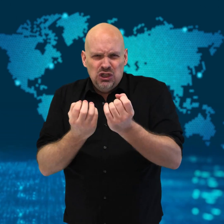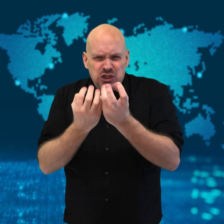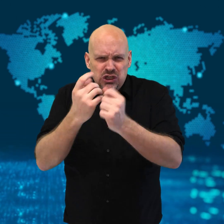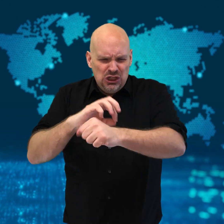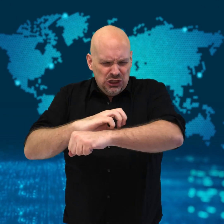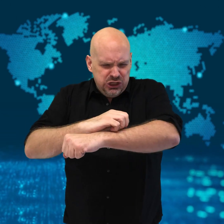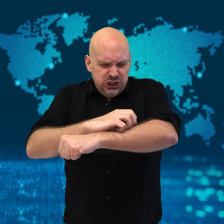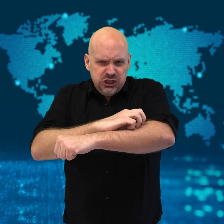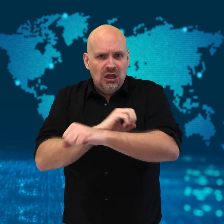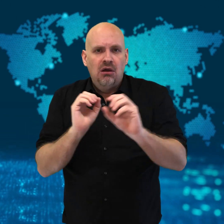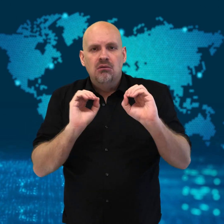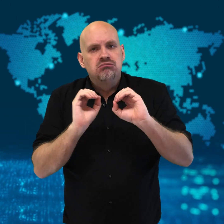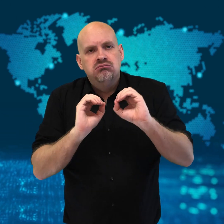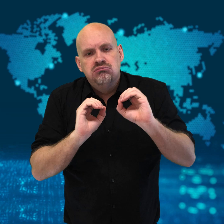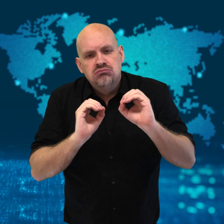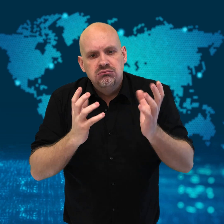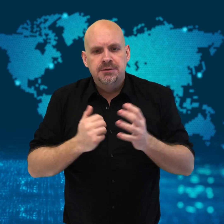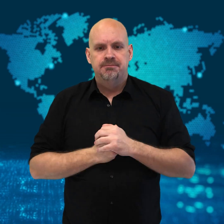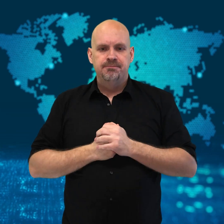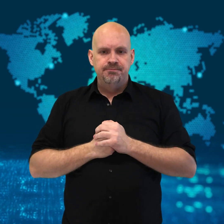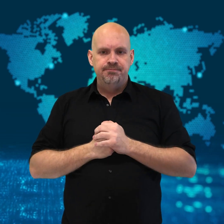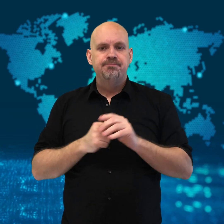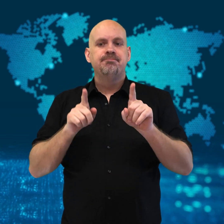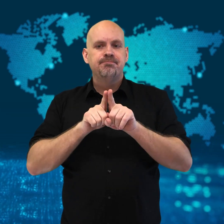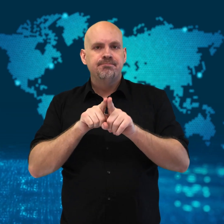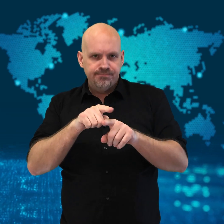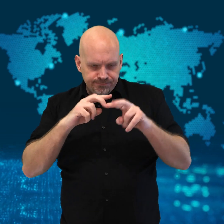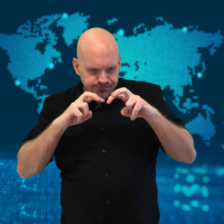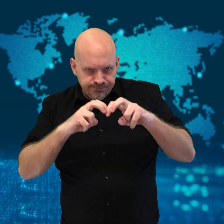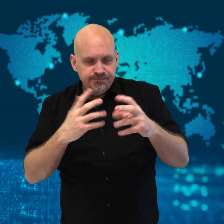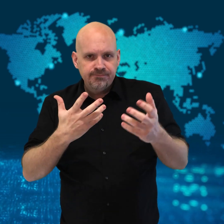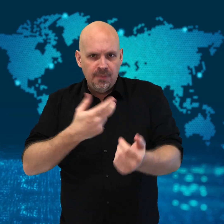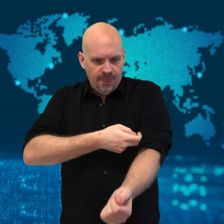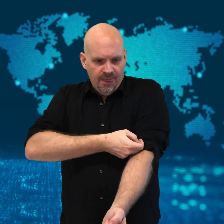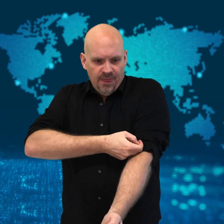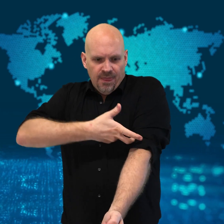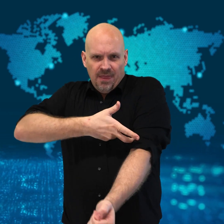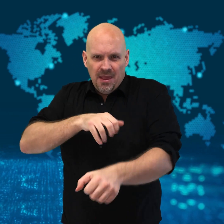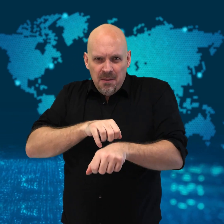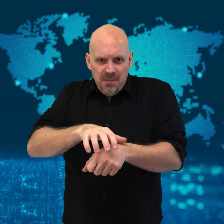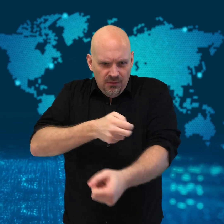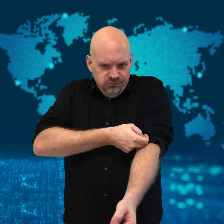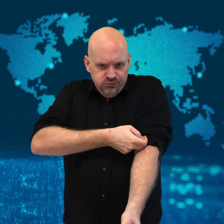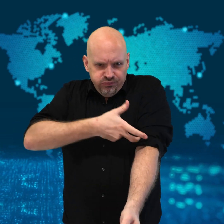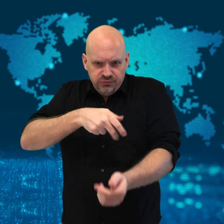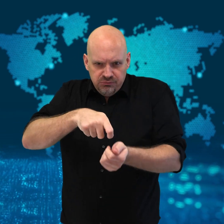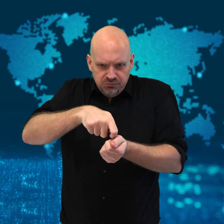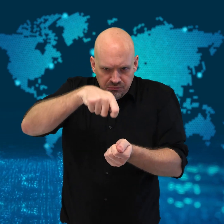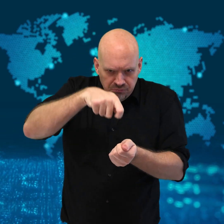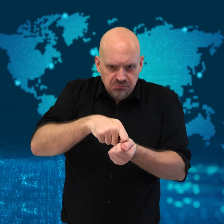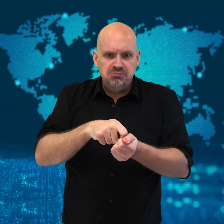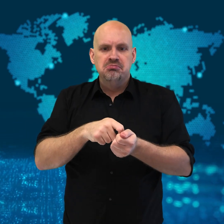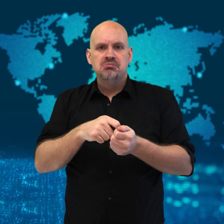Blood and stool tests show they tested negative